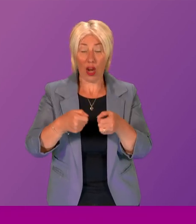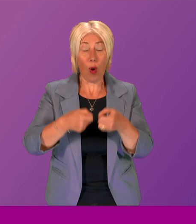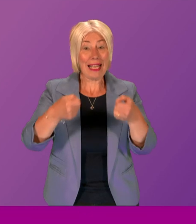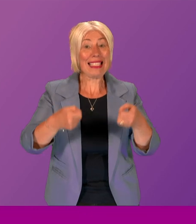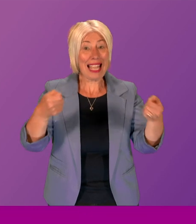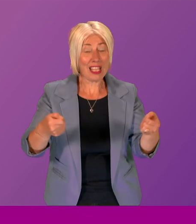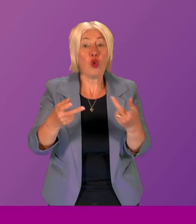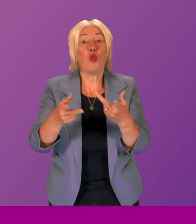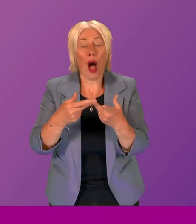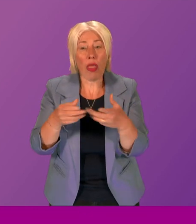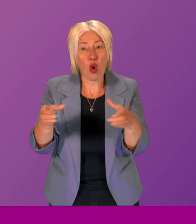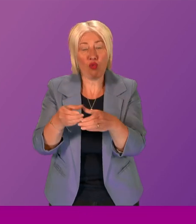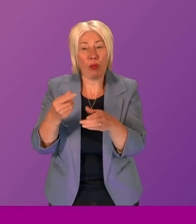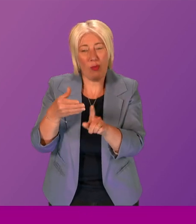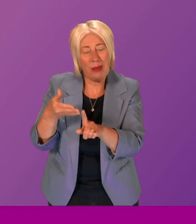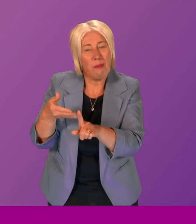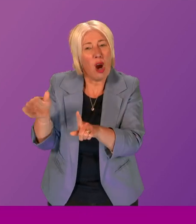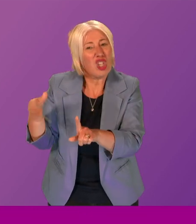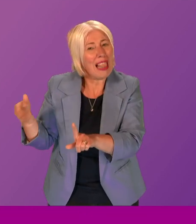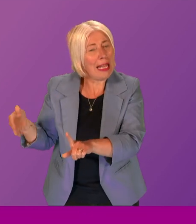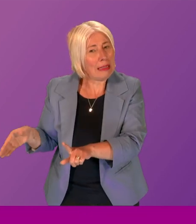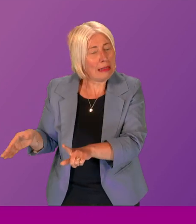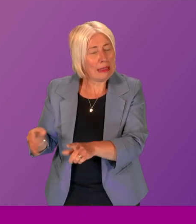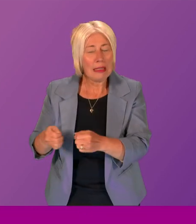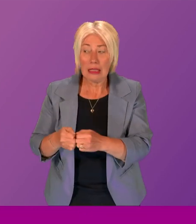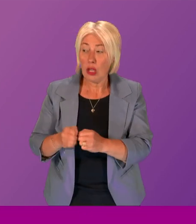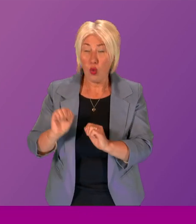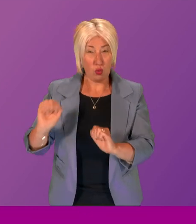It is important for Douglas Ross to be honest and tell members in the chamber